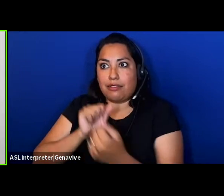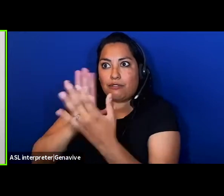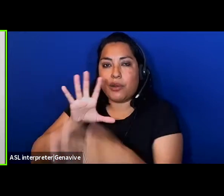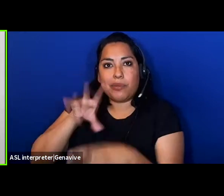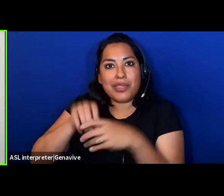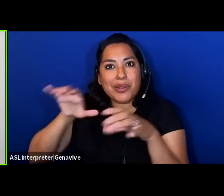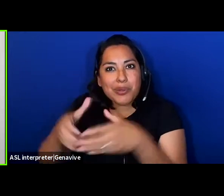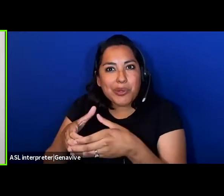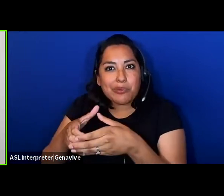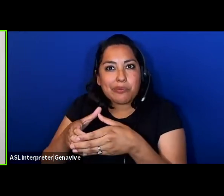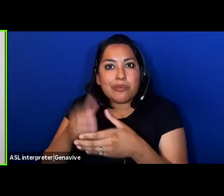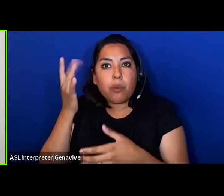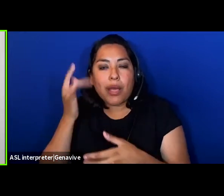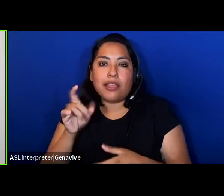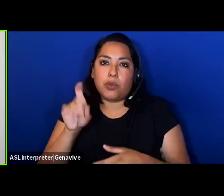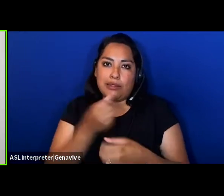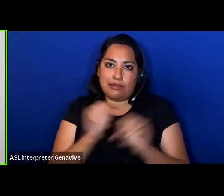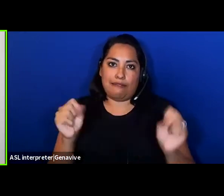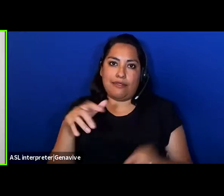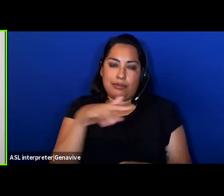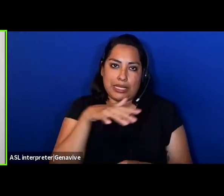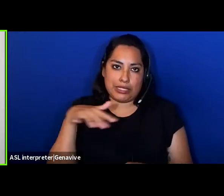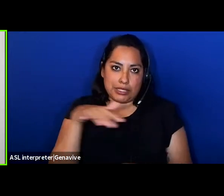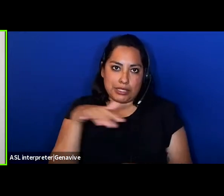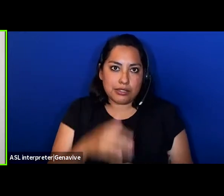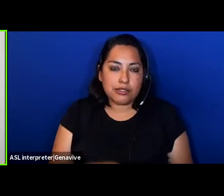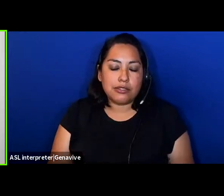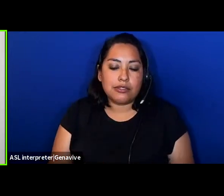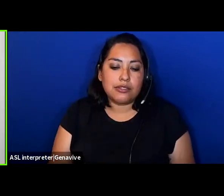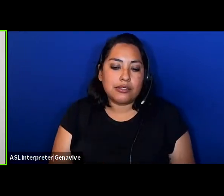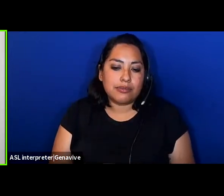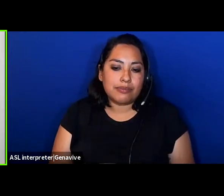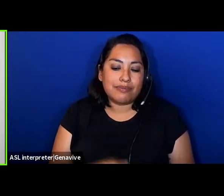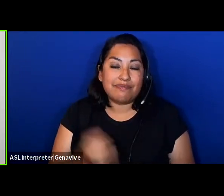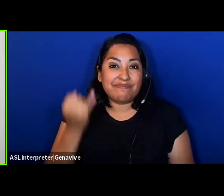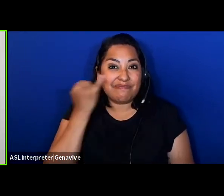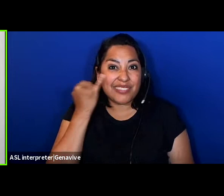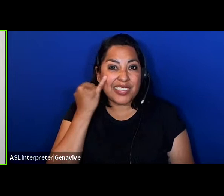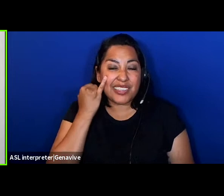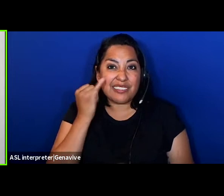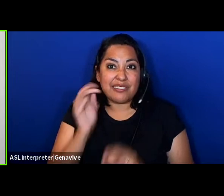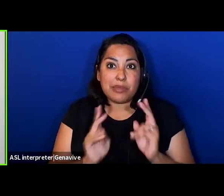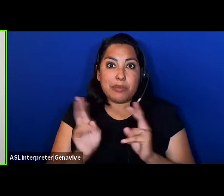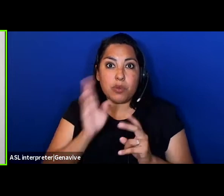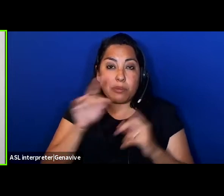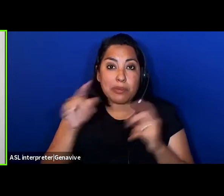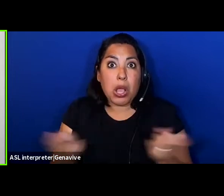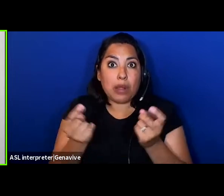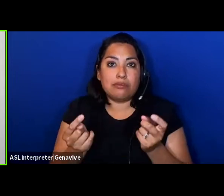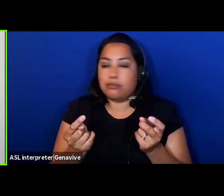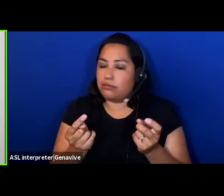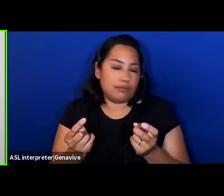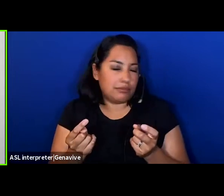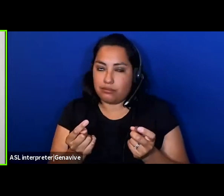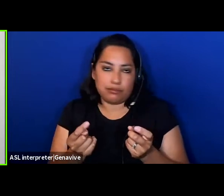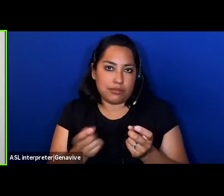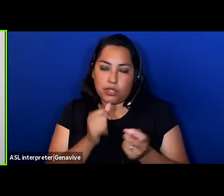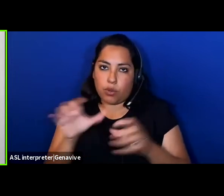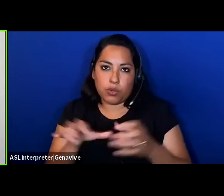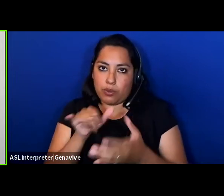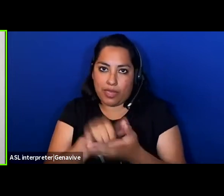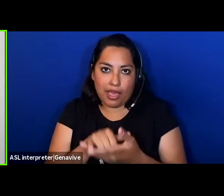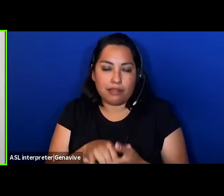space. If people are going to be harmed in that space, don't do it. Have one on one conversations.